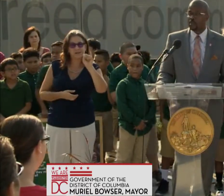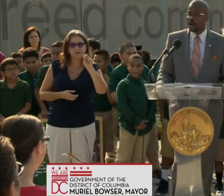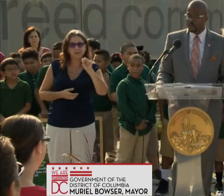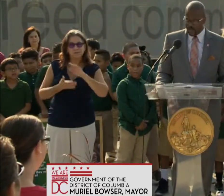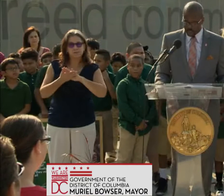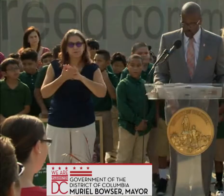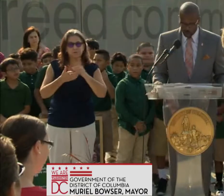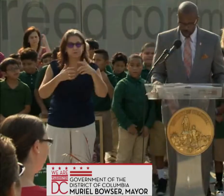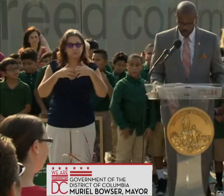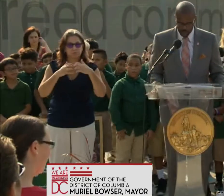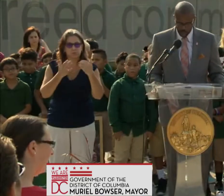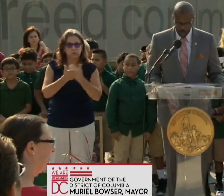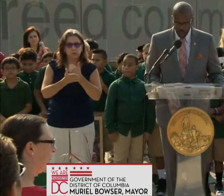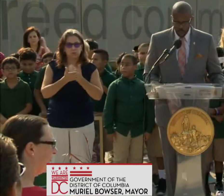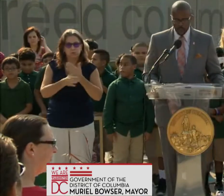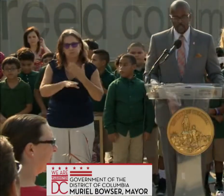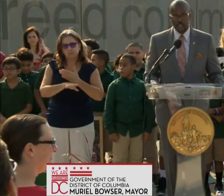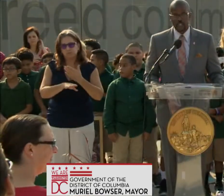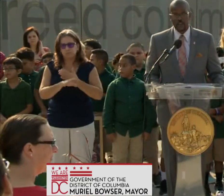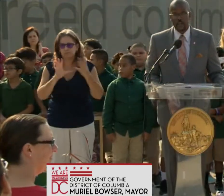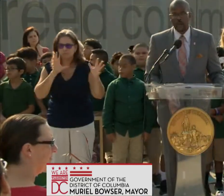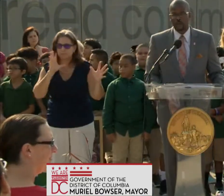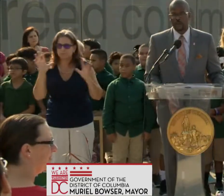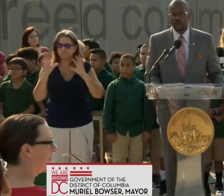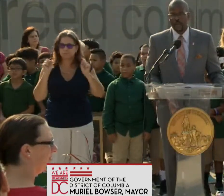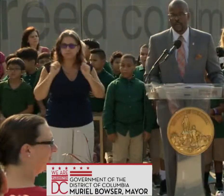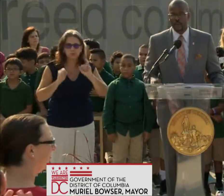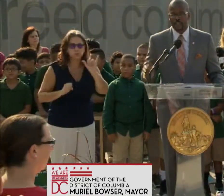modernized school building so please let's give it up for the mayor and the